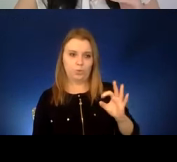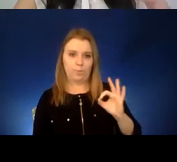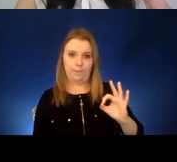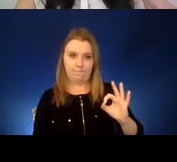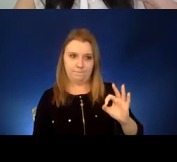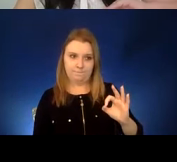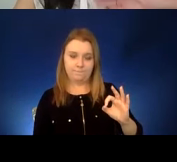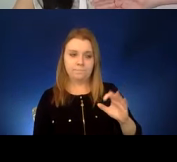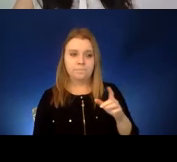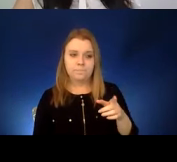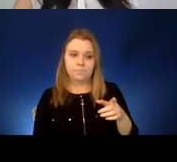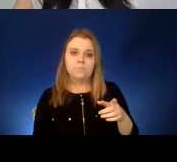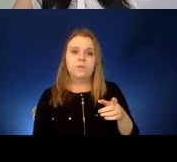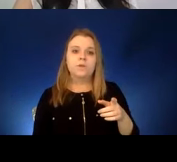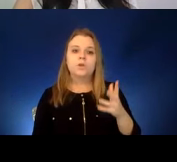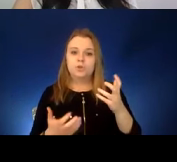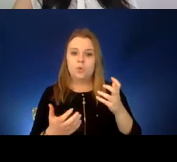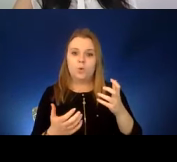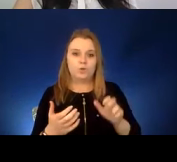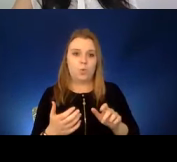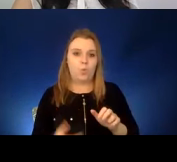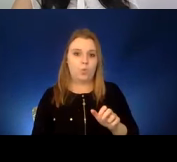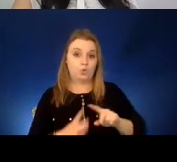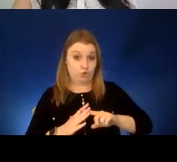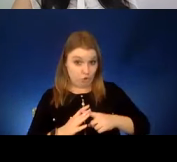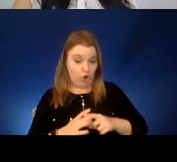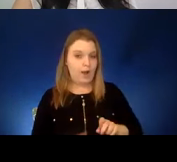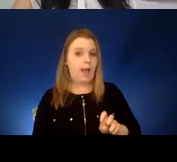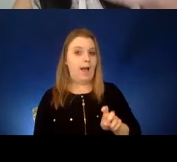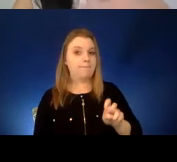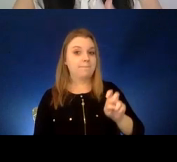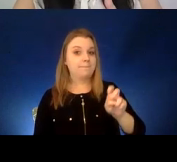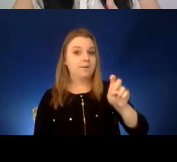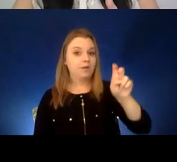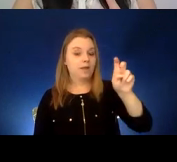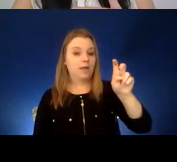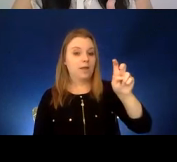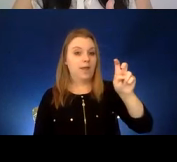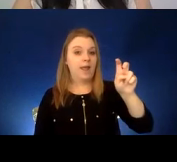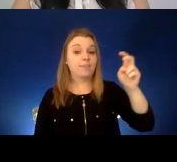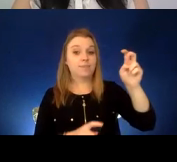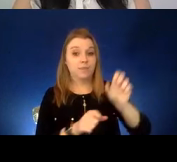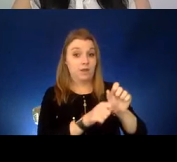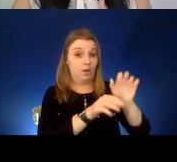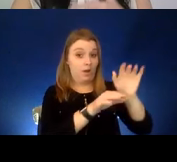because you're gonna want them to walk up the hill when they start at the zoo and then down the hill, as they've become more fatigued.